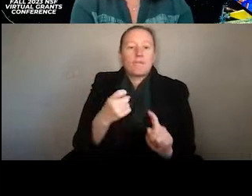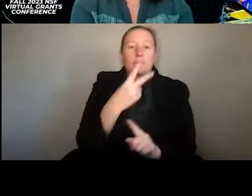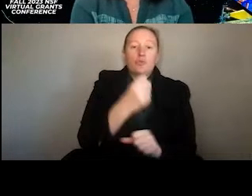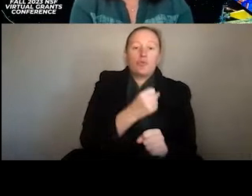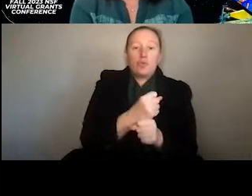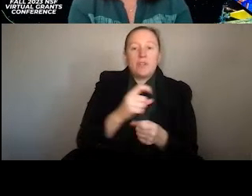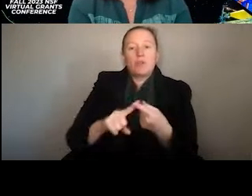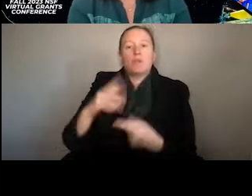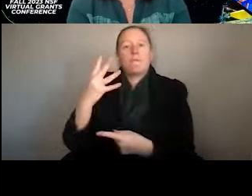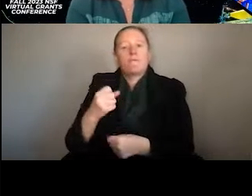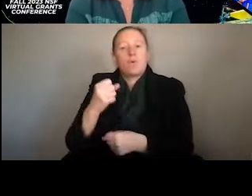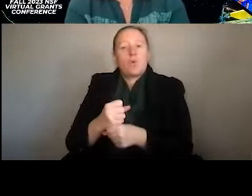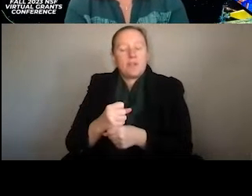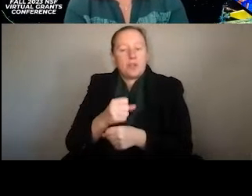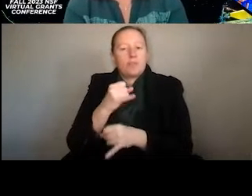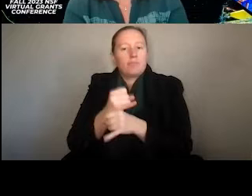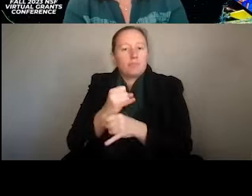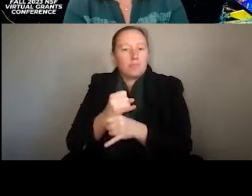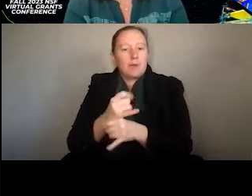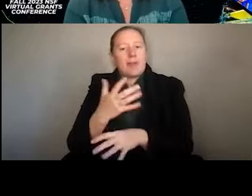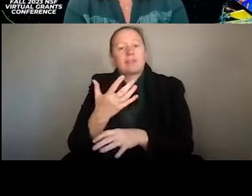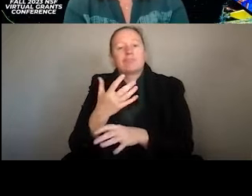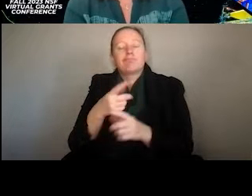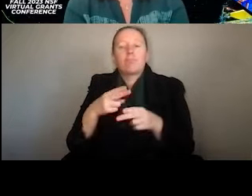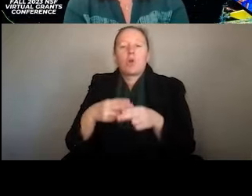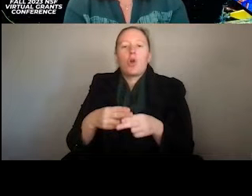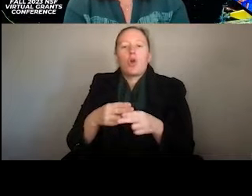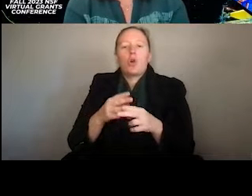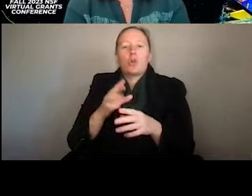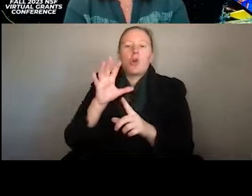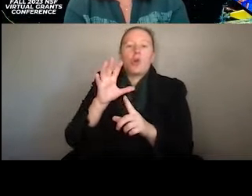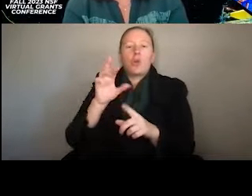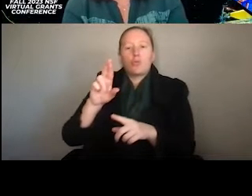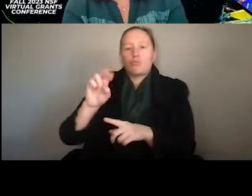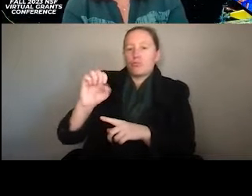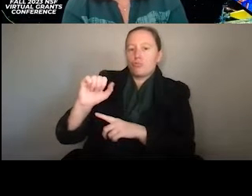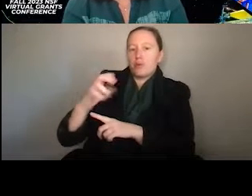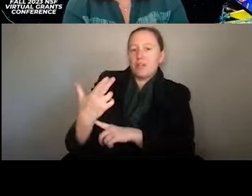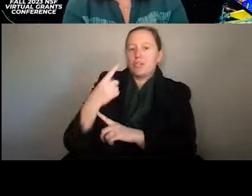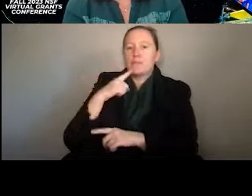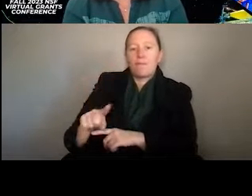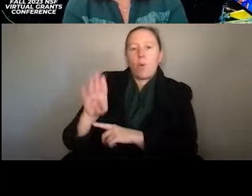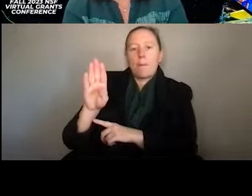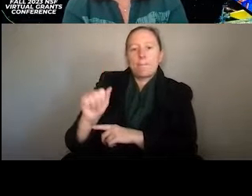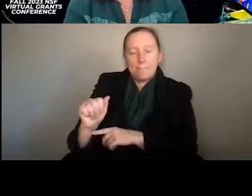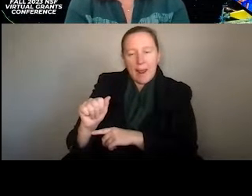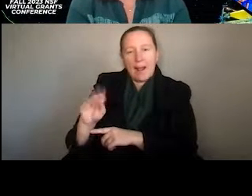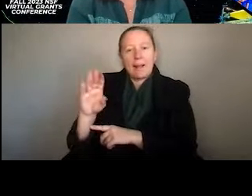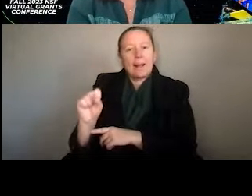which is called the Bridge for the Baccalaureate. Also increase undergraduate access to high quality research experience